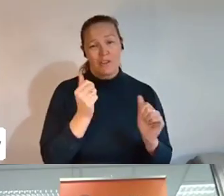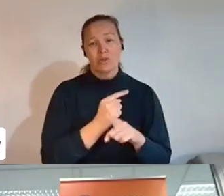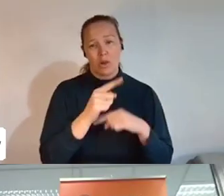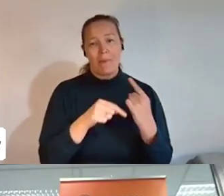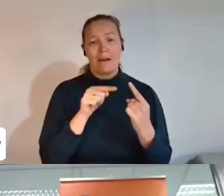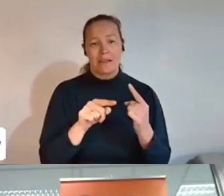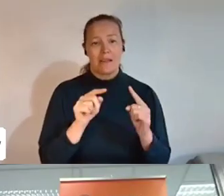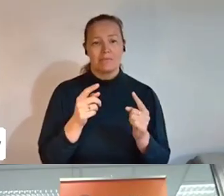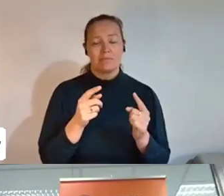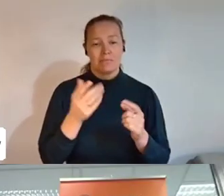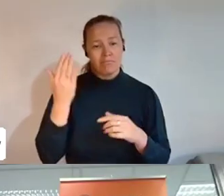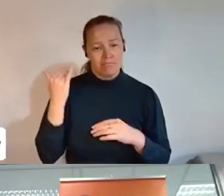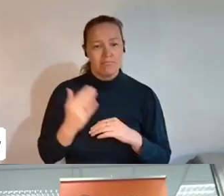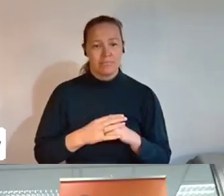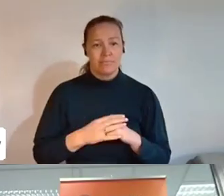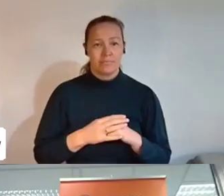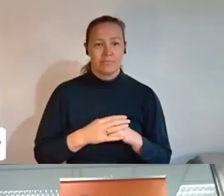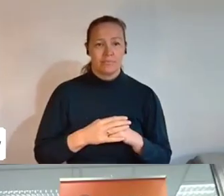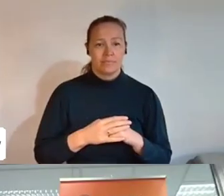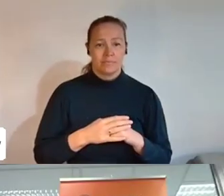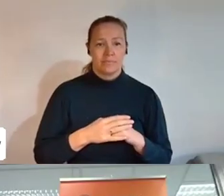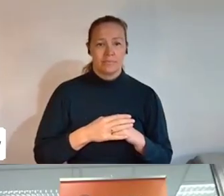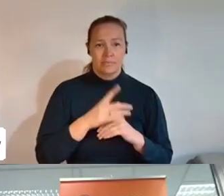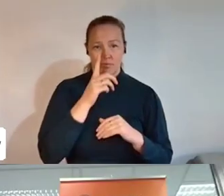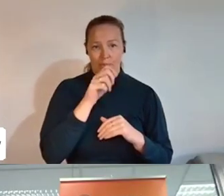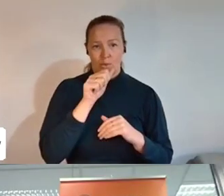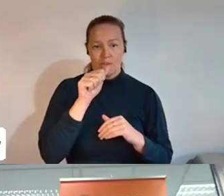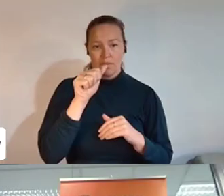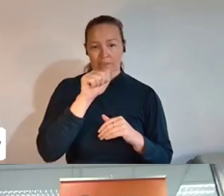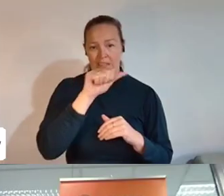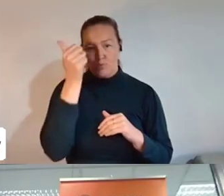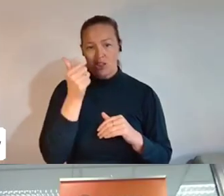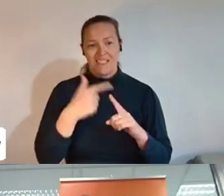you know, the expertise of lived experience and that when we're bringing perspectives,